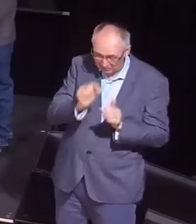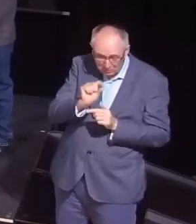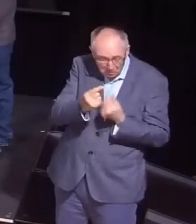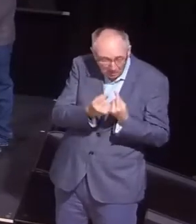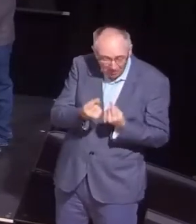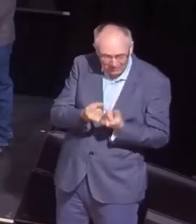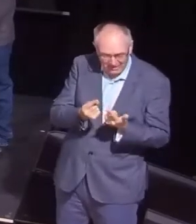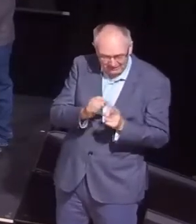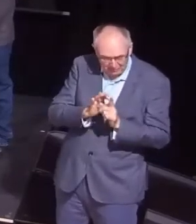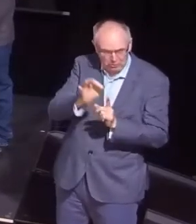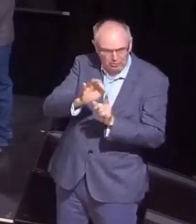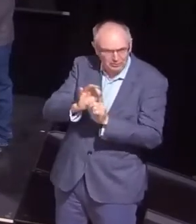I just love that, that's awesome.